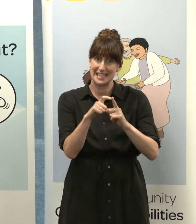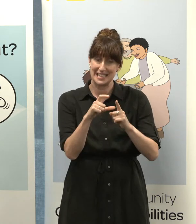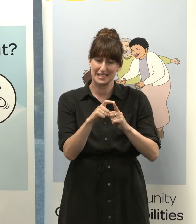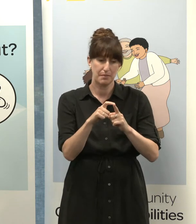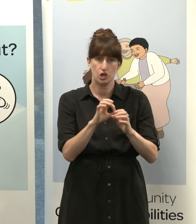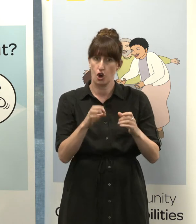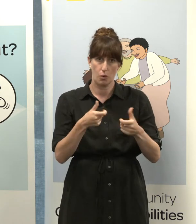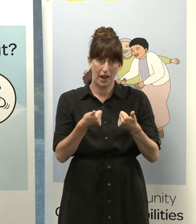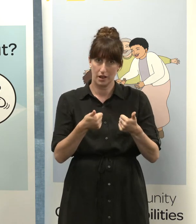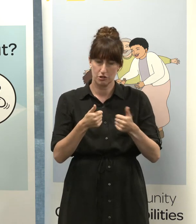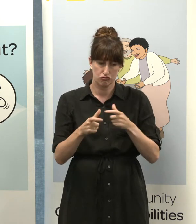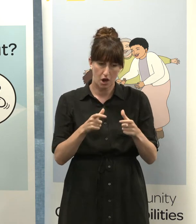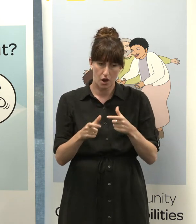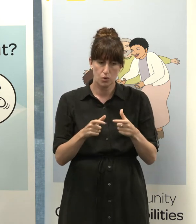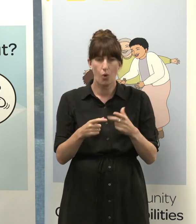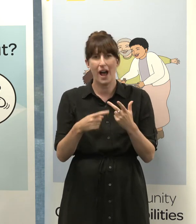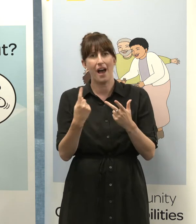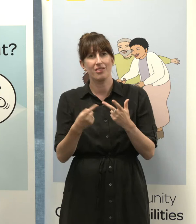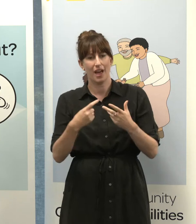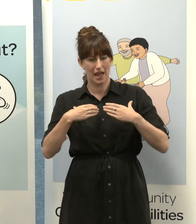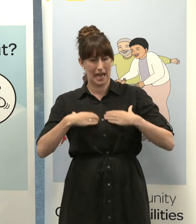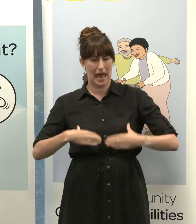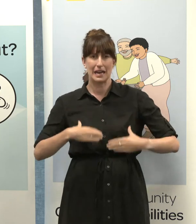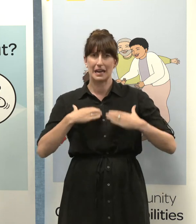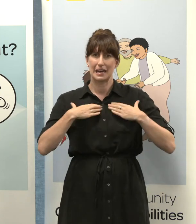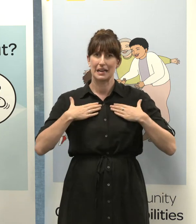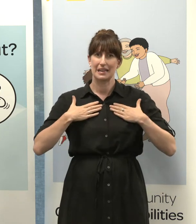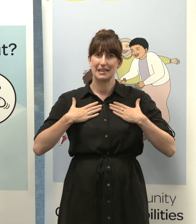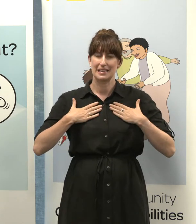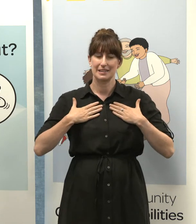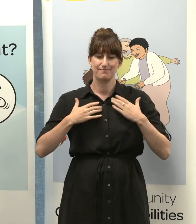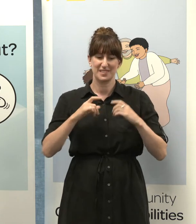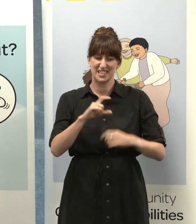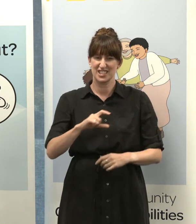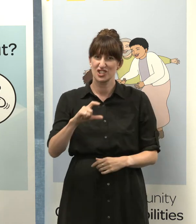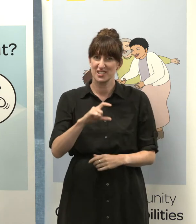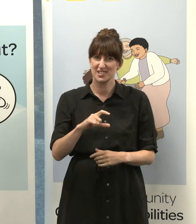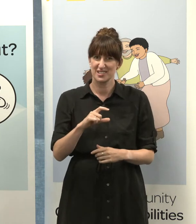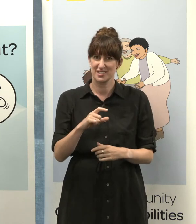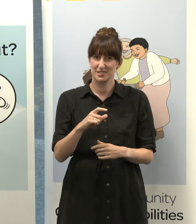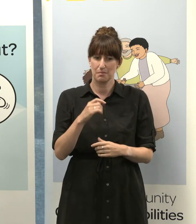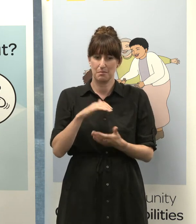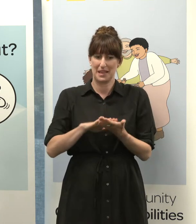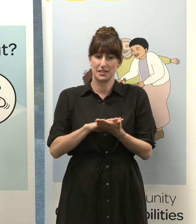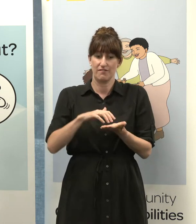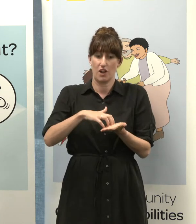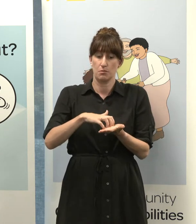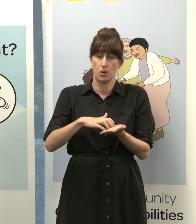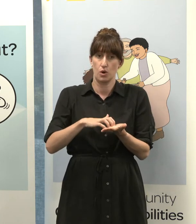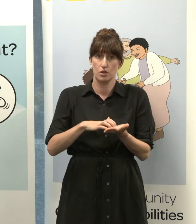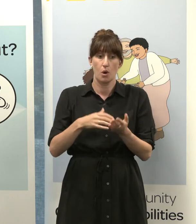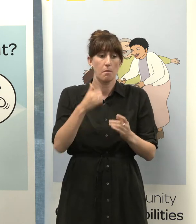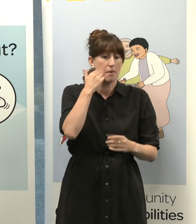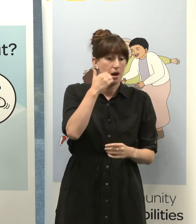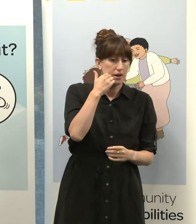failure, heart disease, and then uncontrolled diabetes. And people who have other lung